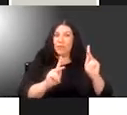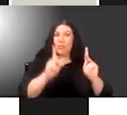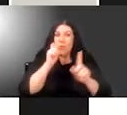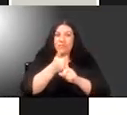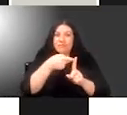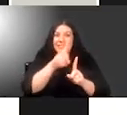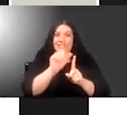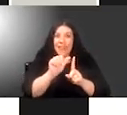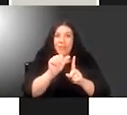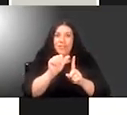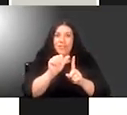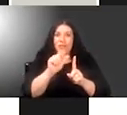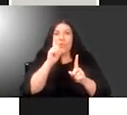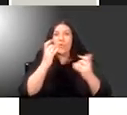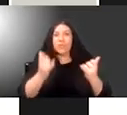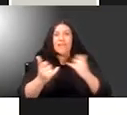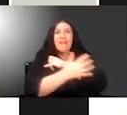Absolutely. So we're kind of hopping around with these questions, but I do want to make sure that a lot of people who sent them in in advance get a chance.